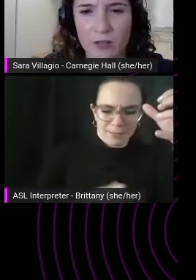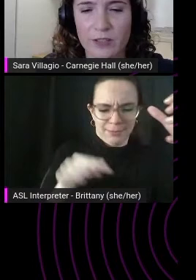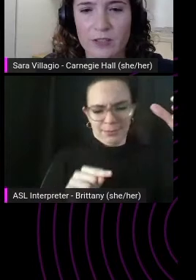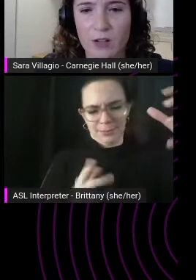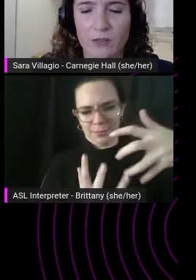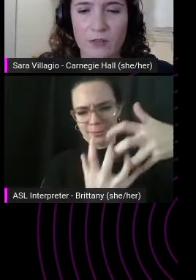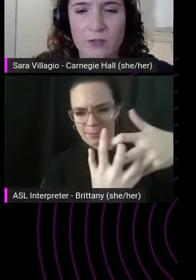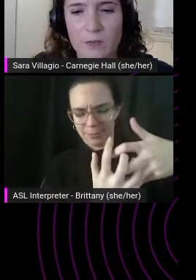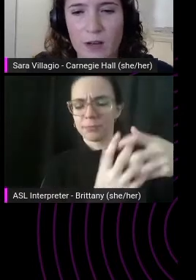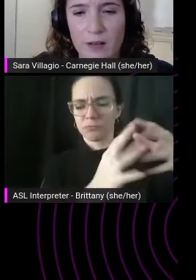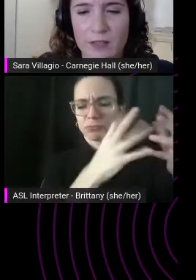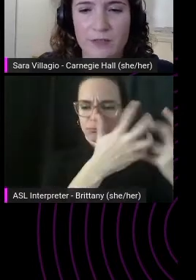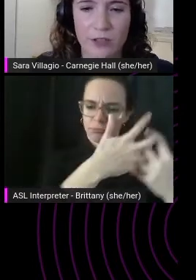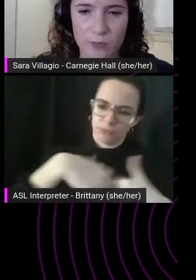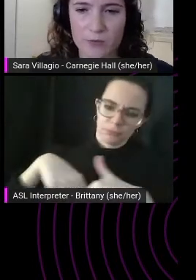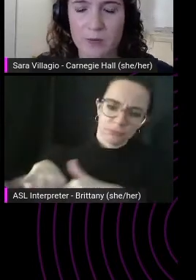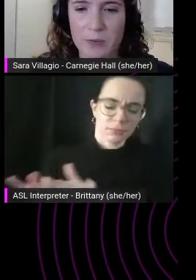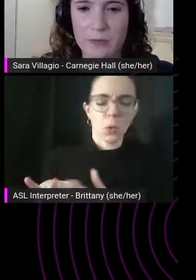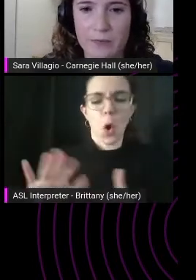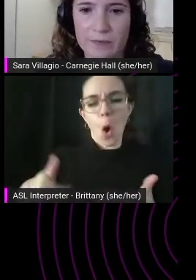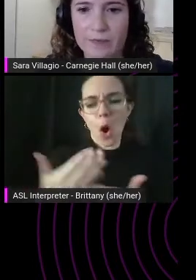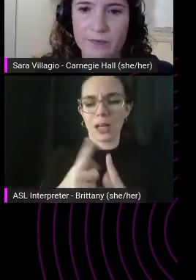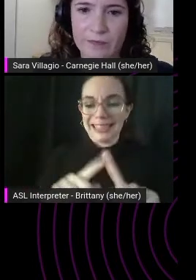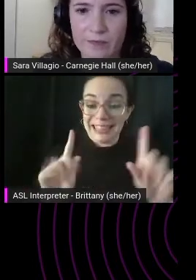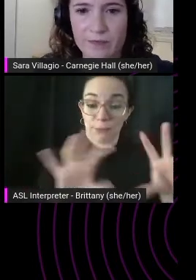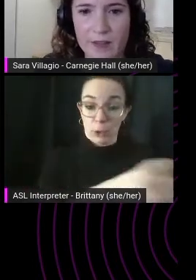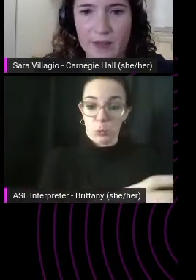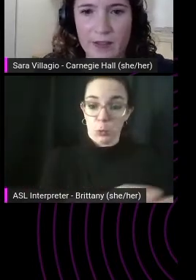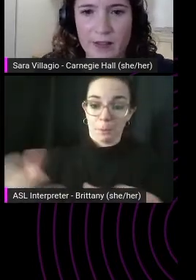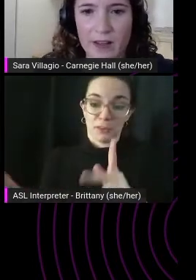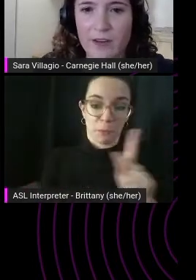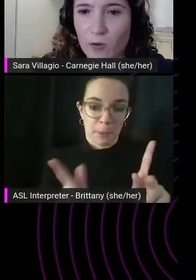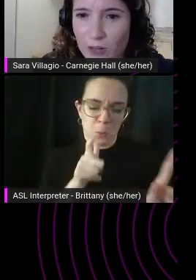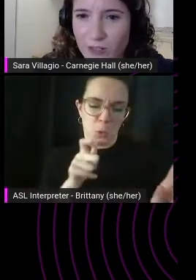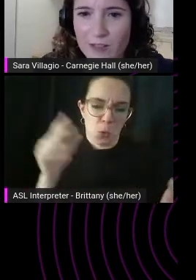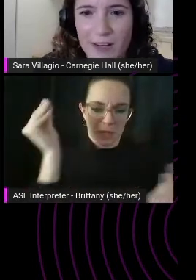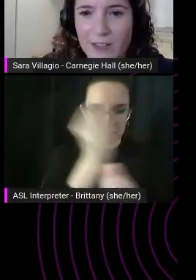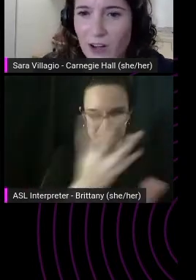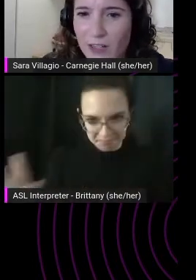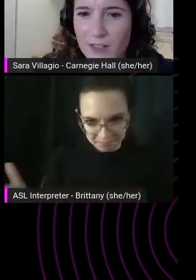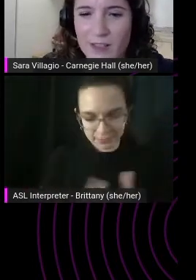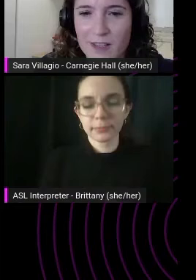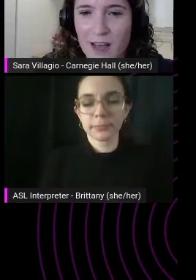relevant to all those different groups of people. And, of course, getting to audiences.